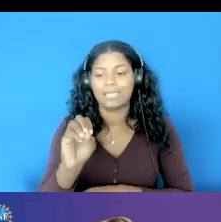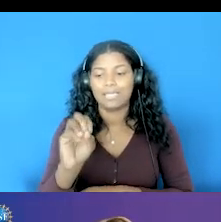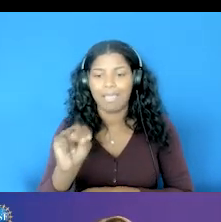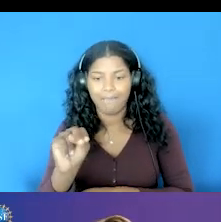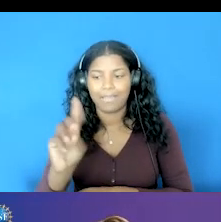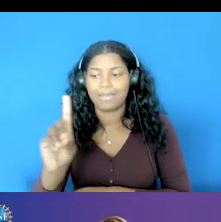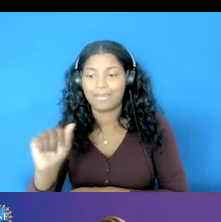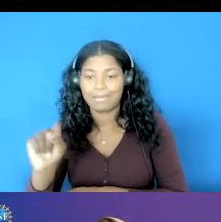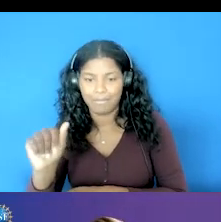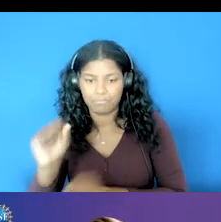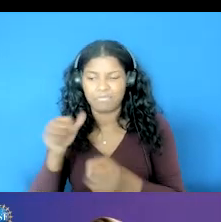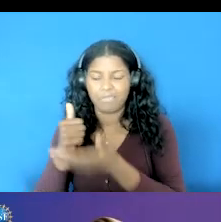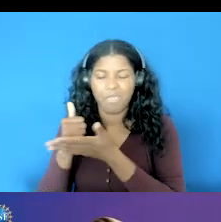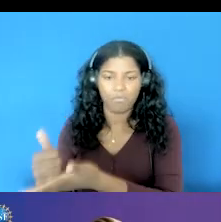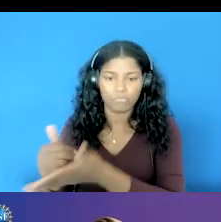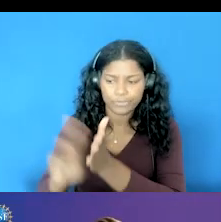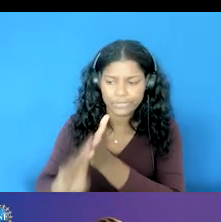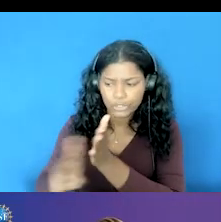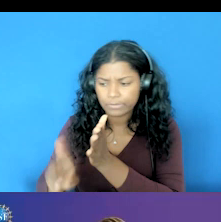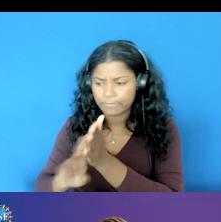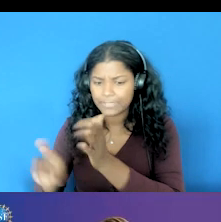across the continent and more globally.